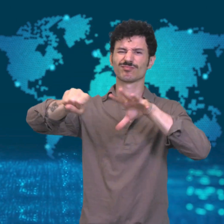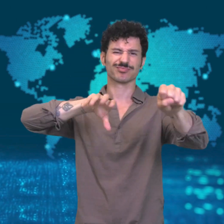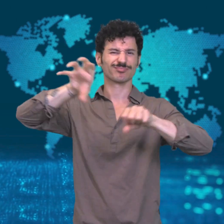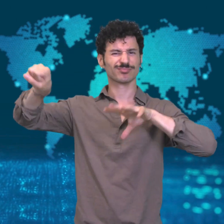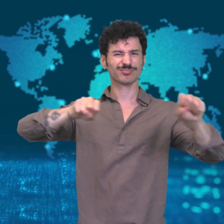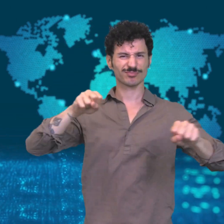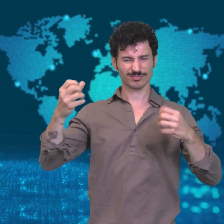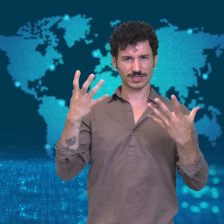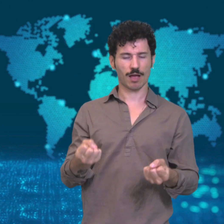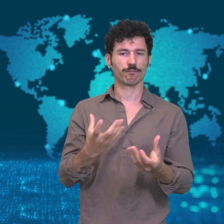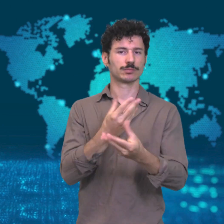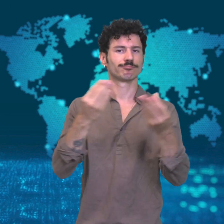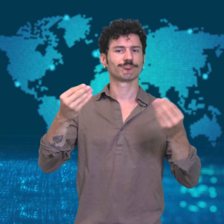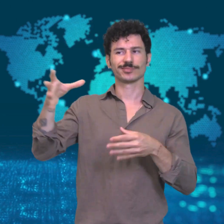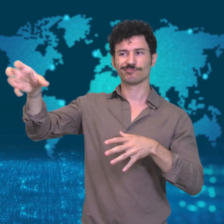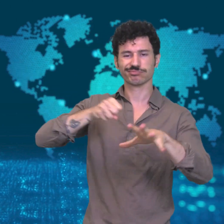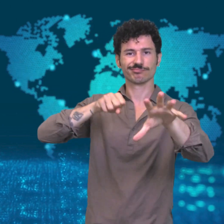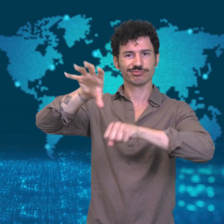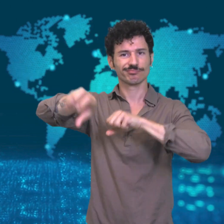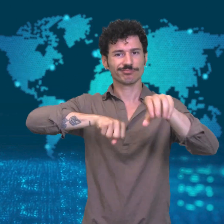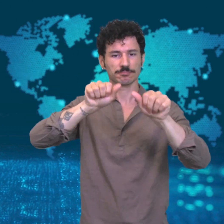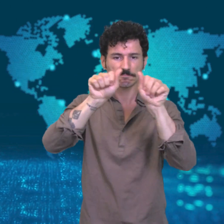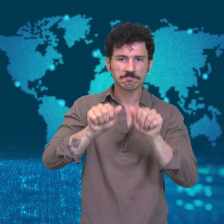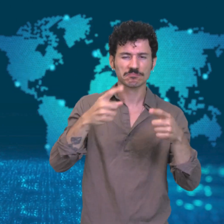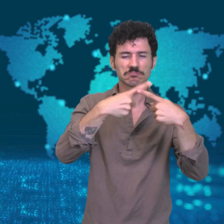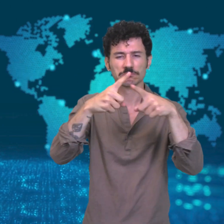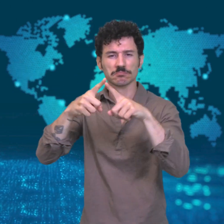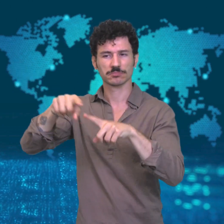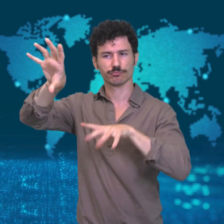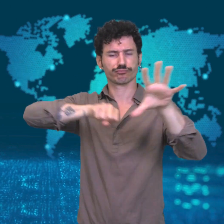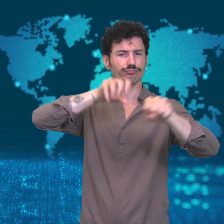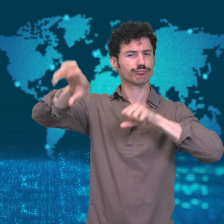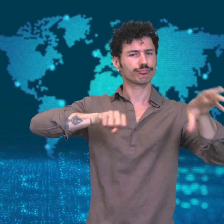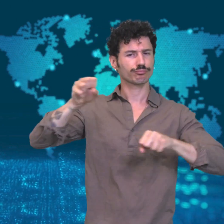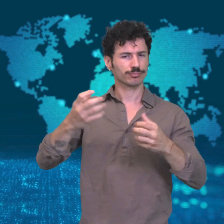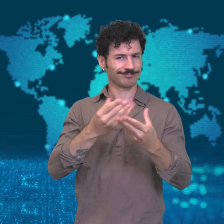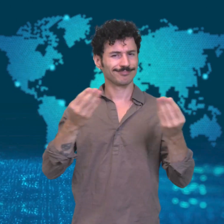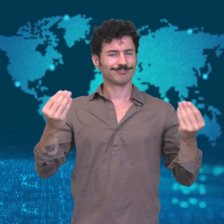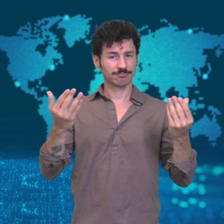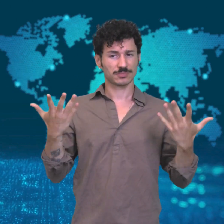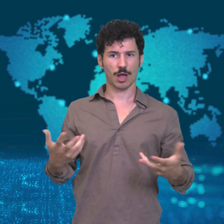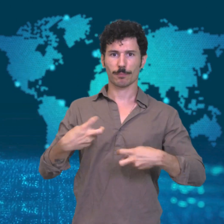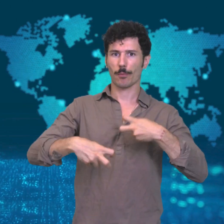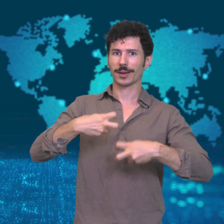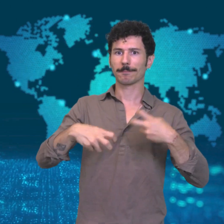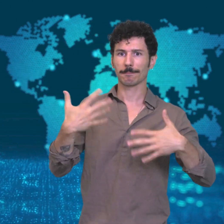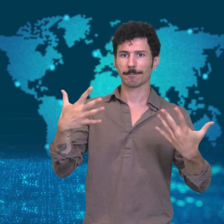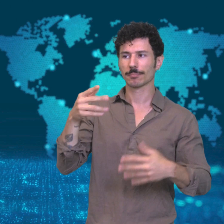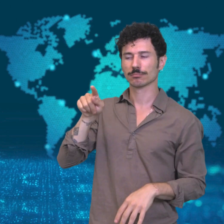powers during the colonial era has become a global issue as